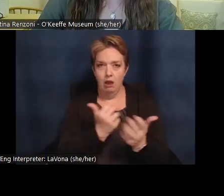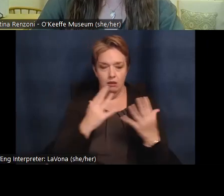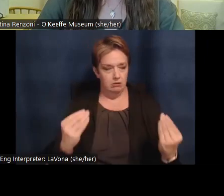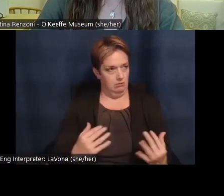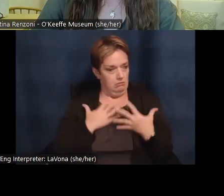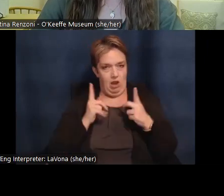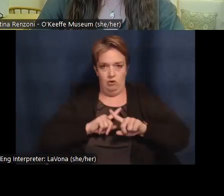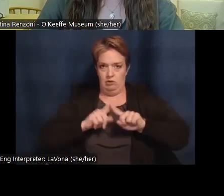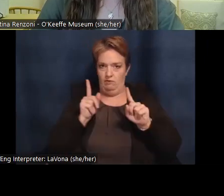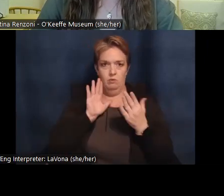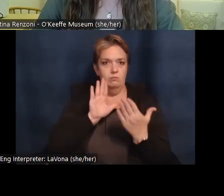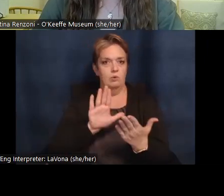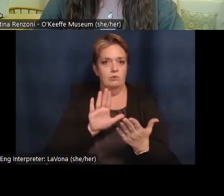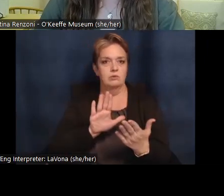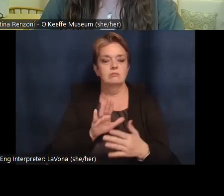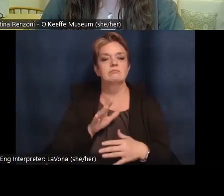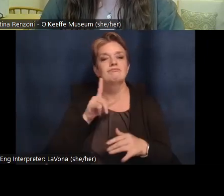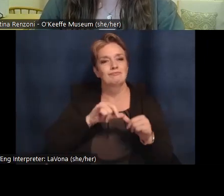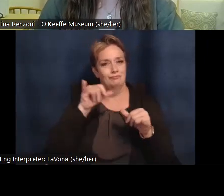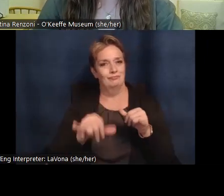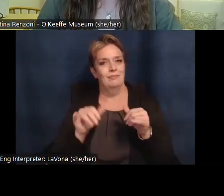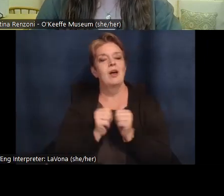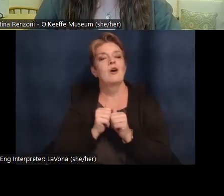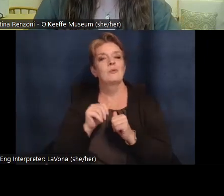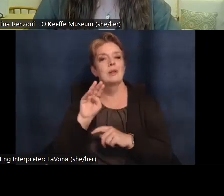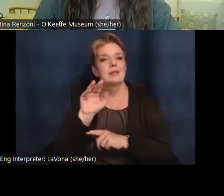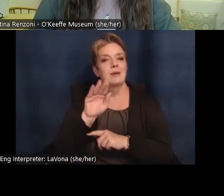While staying at her friend Mabel Dodge Luhan's house in Taos,